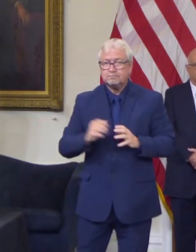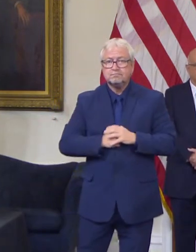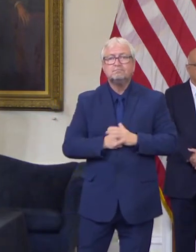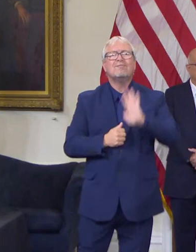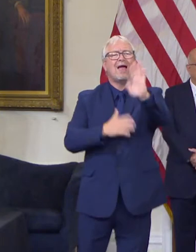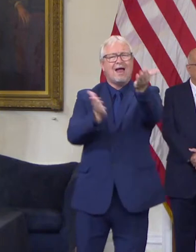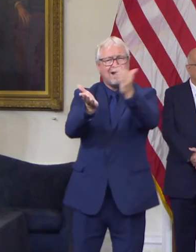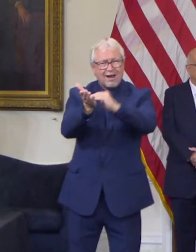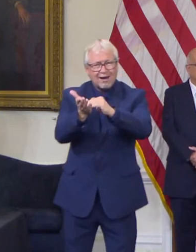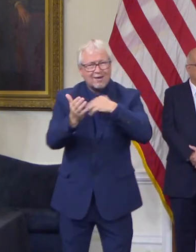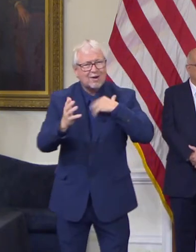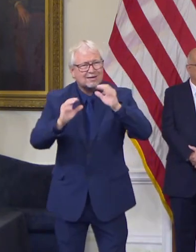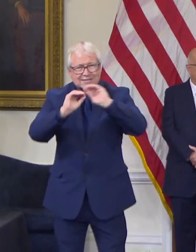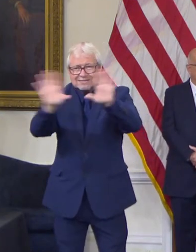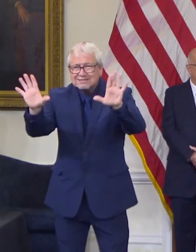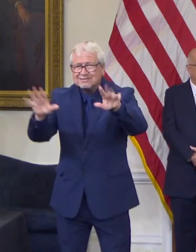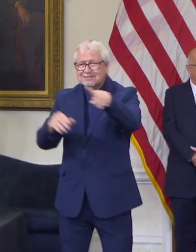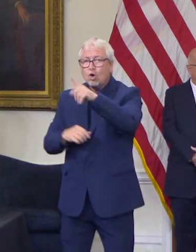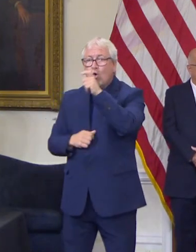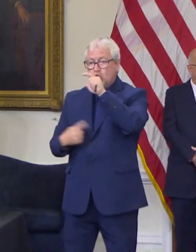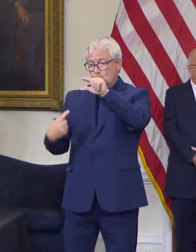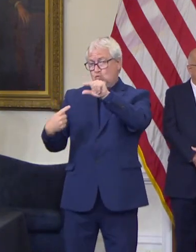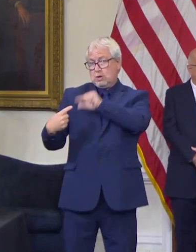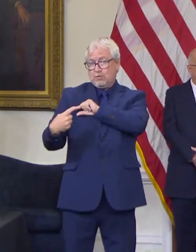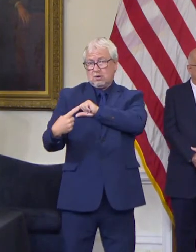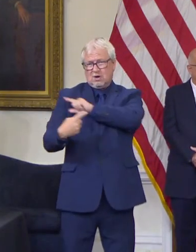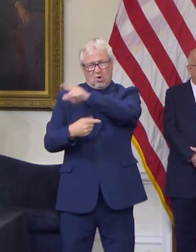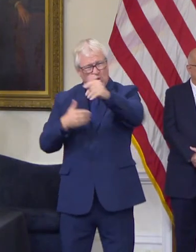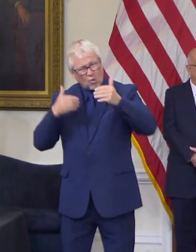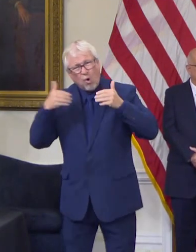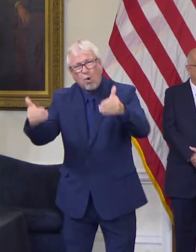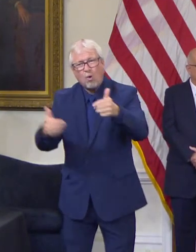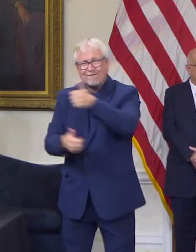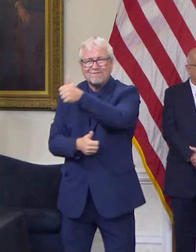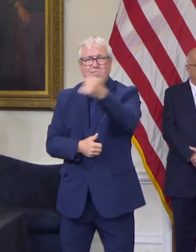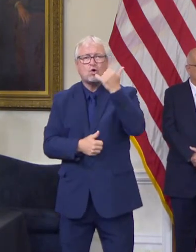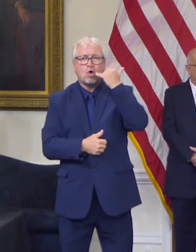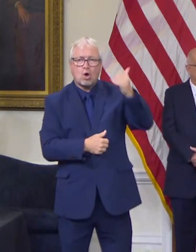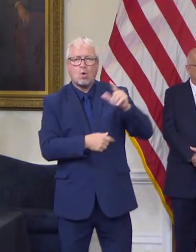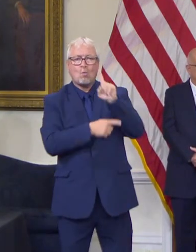As I mentioned, anyone who is now eligible for a booster shot or isn't certain can also call our call